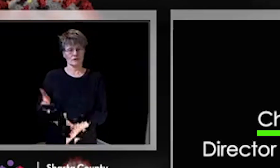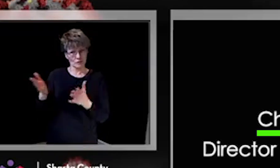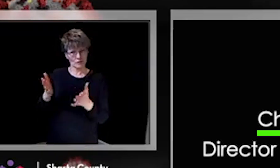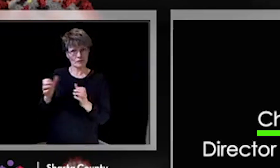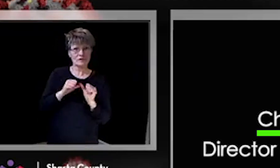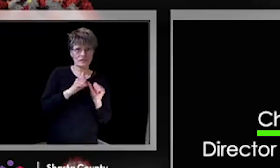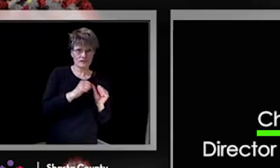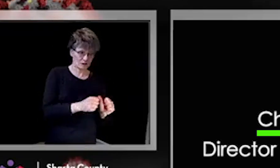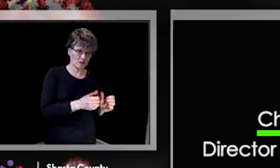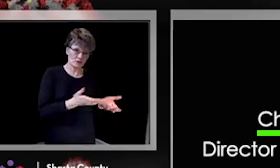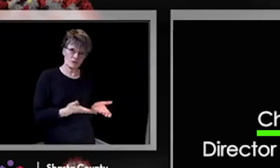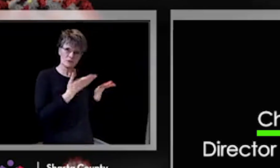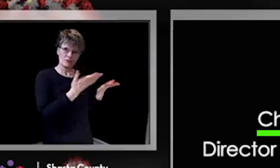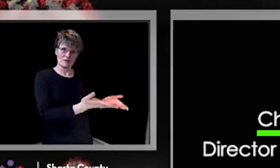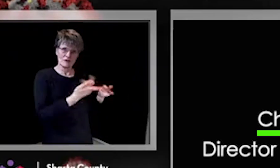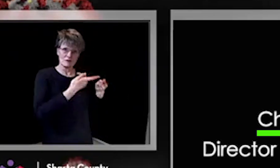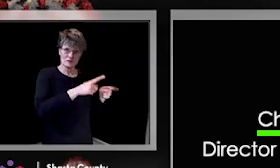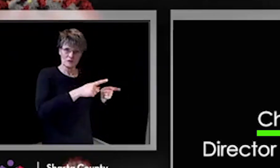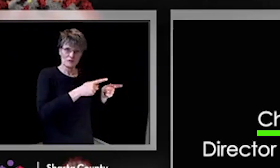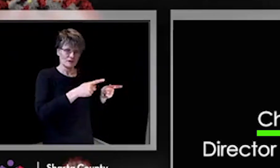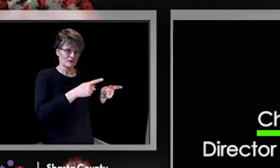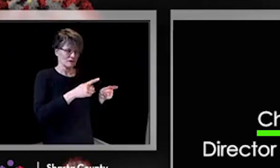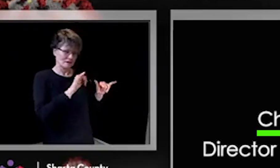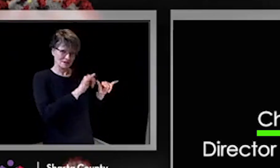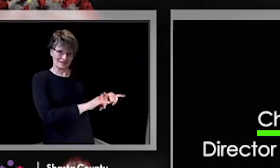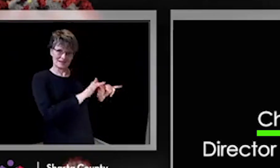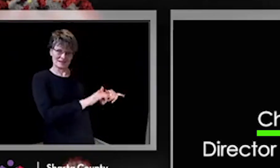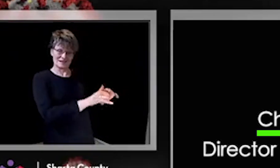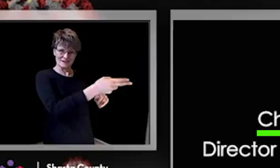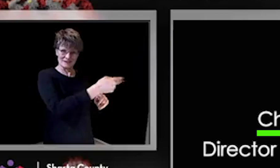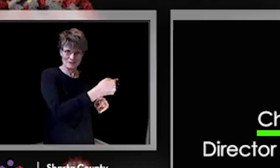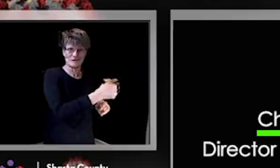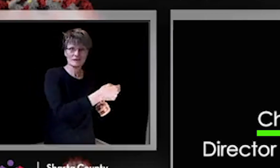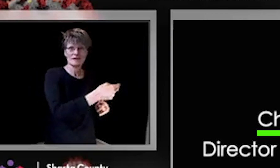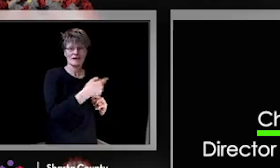the Housing and Community Action Agency is working with local agencies to coordinate